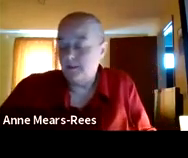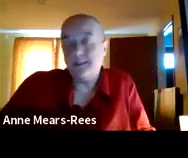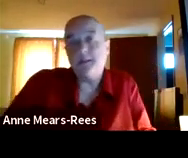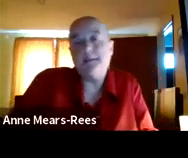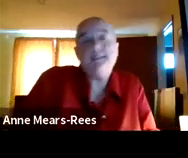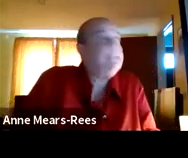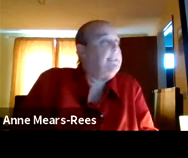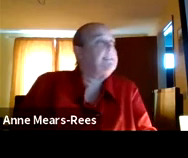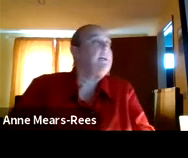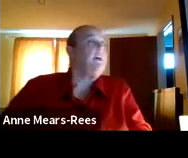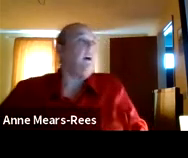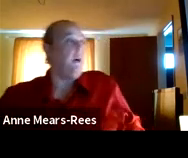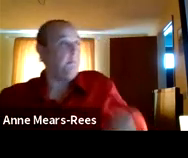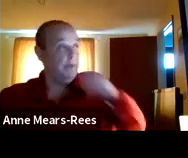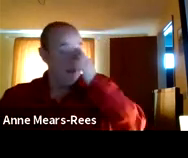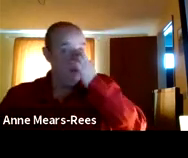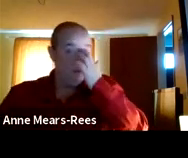Sofia Vougioukalous: And also i'd like to say. That.